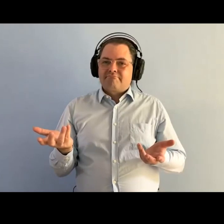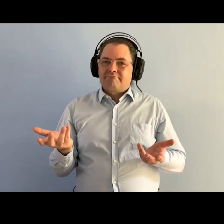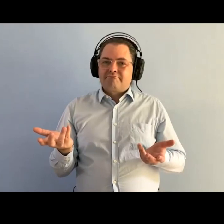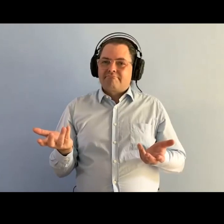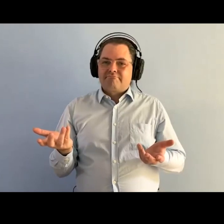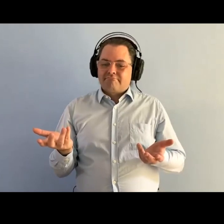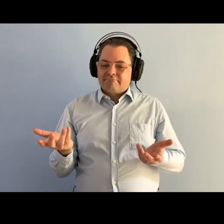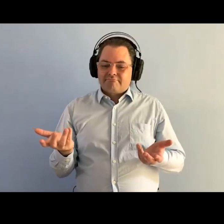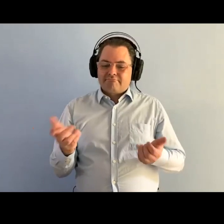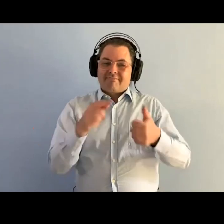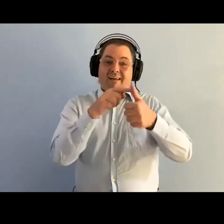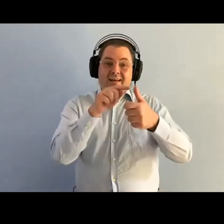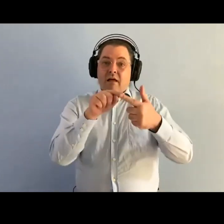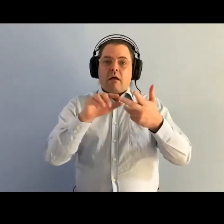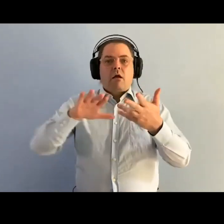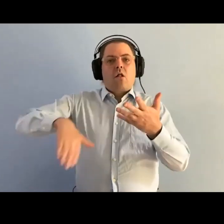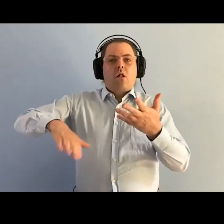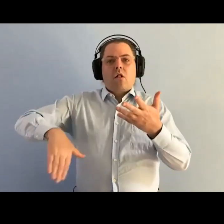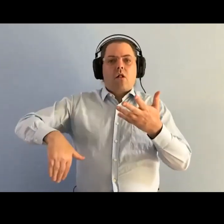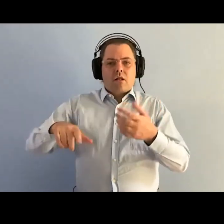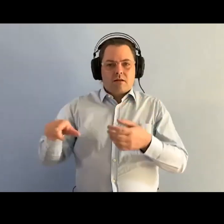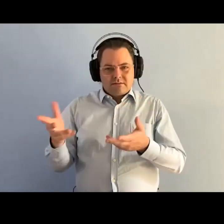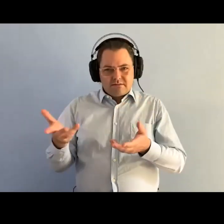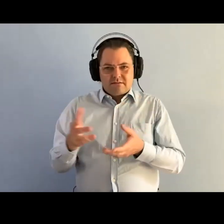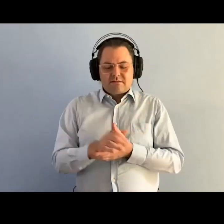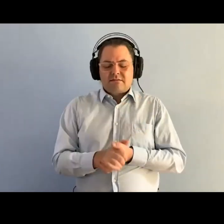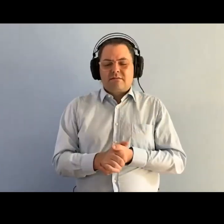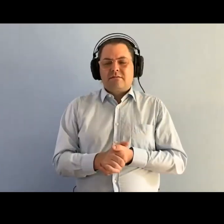are prioritized but never people with disabilities are